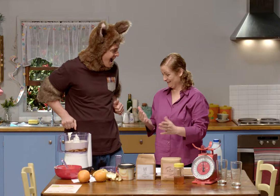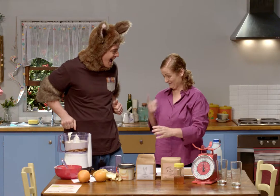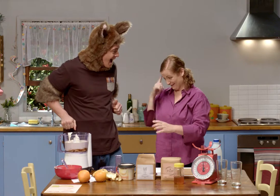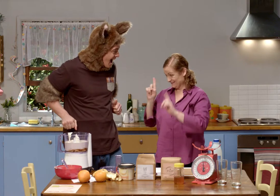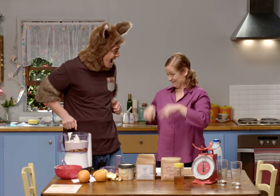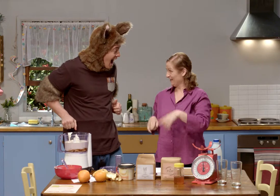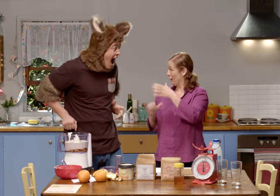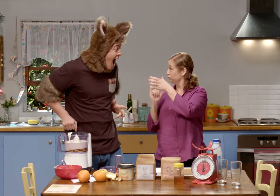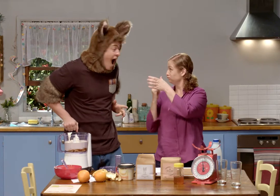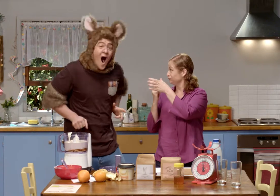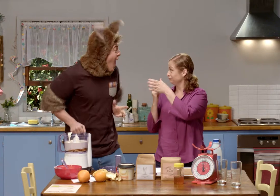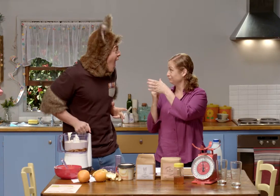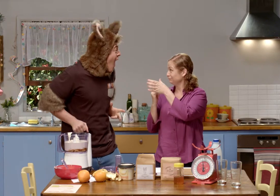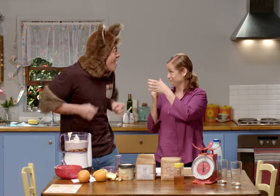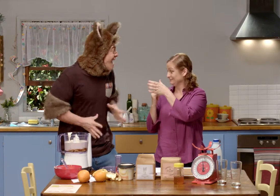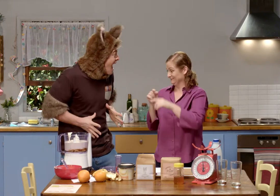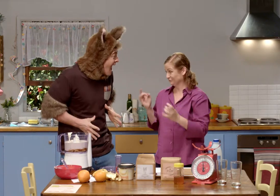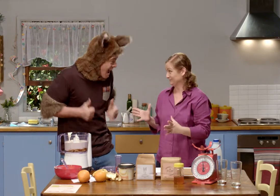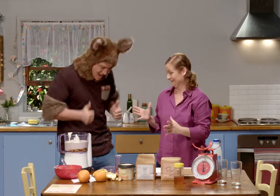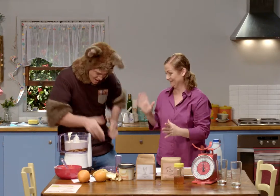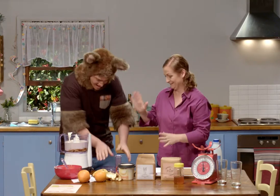Great, now we are ready to blend.